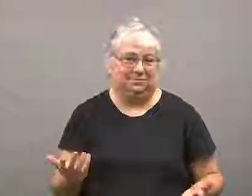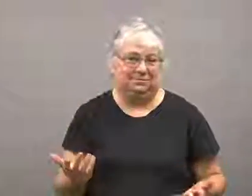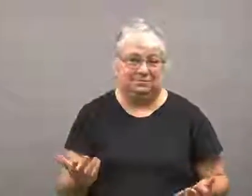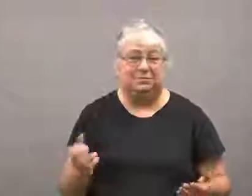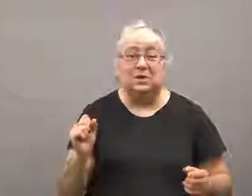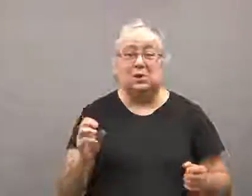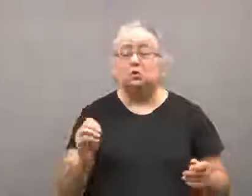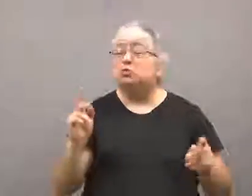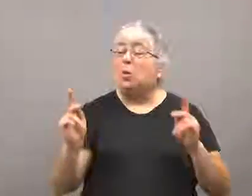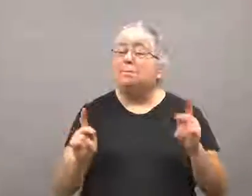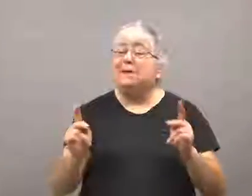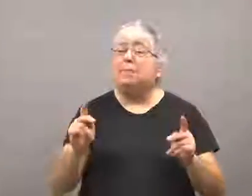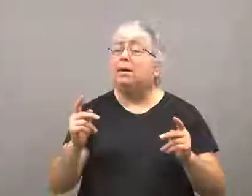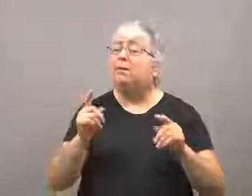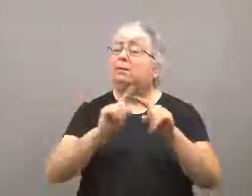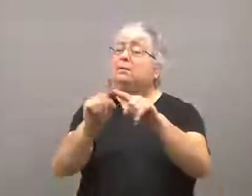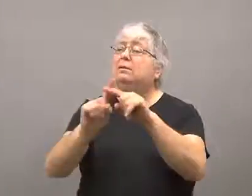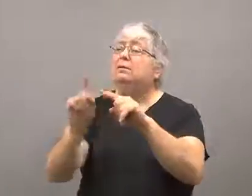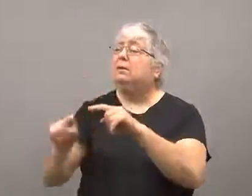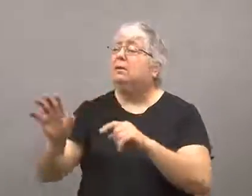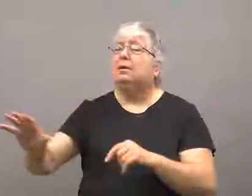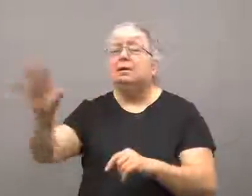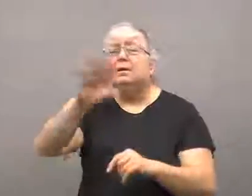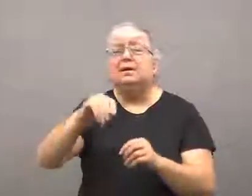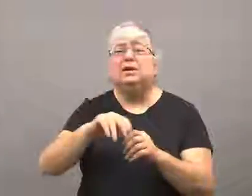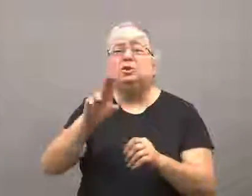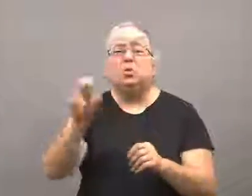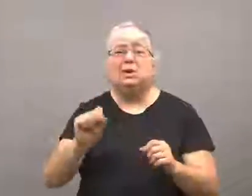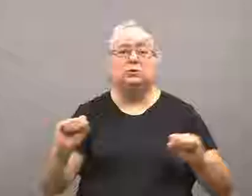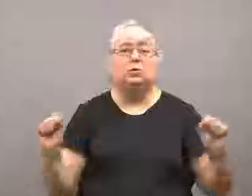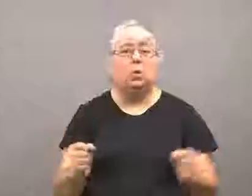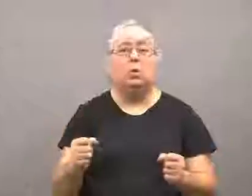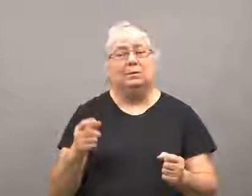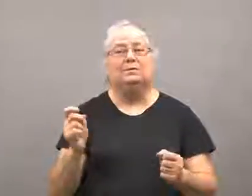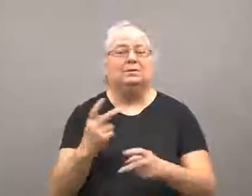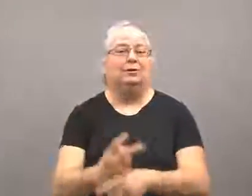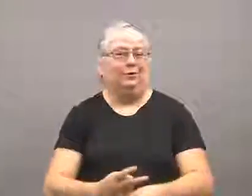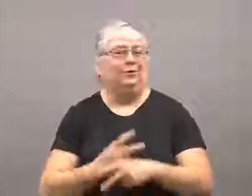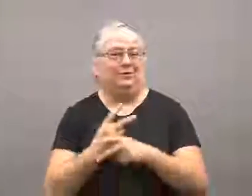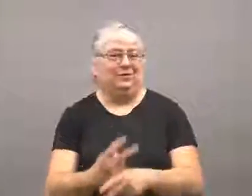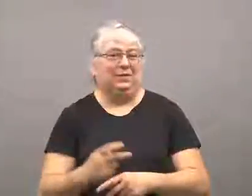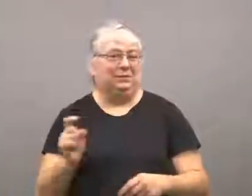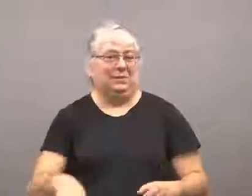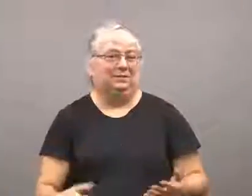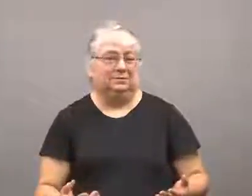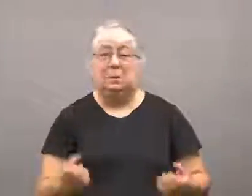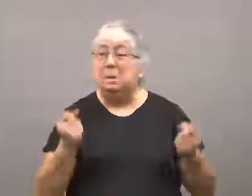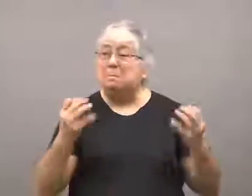People in these cold areas, need to take care.